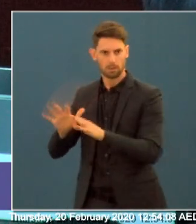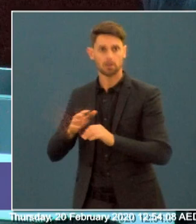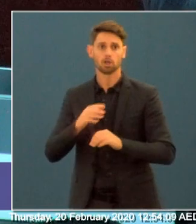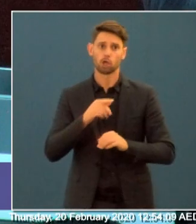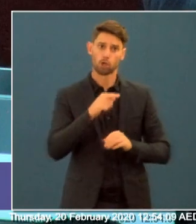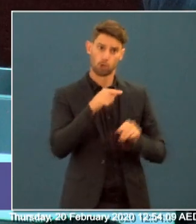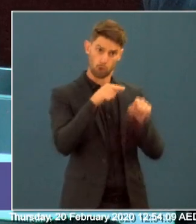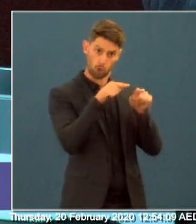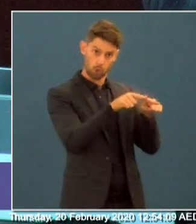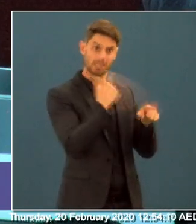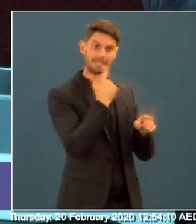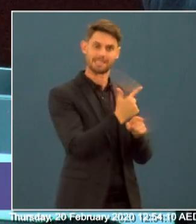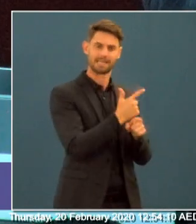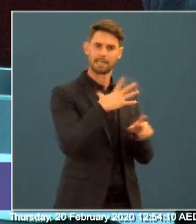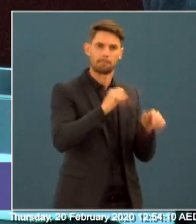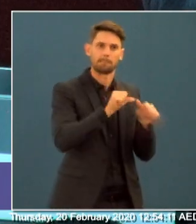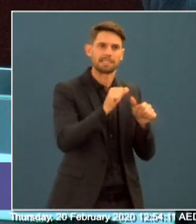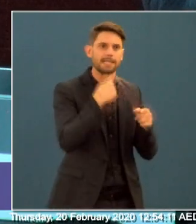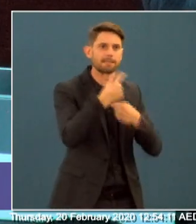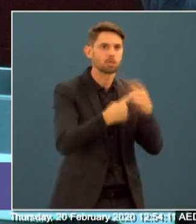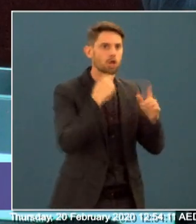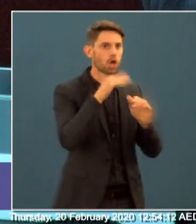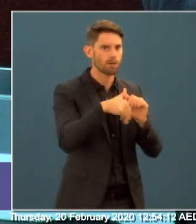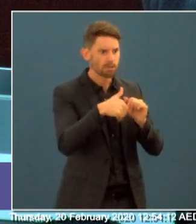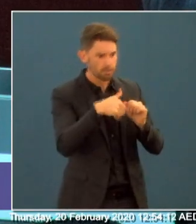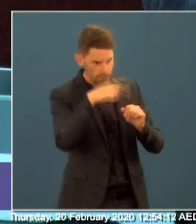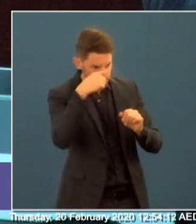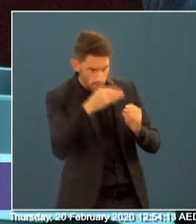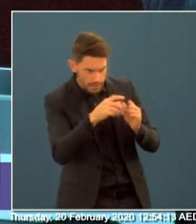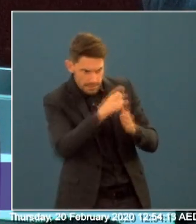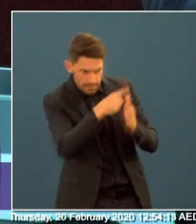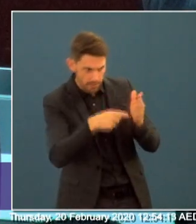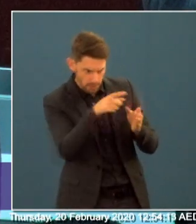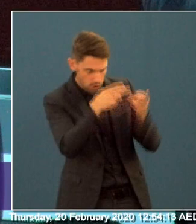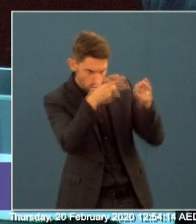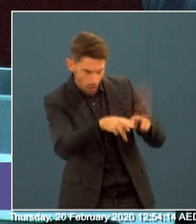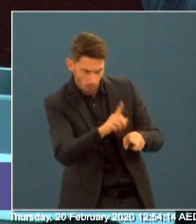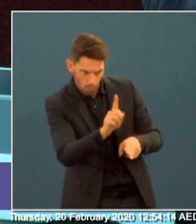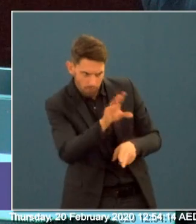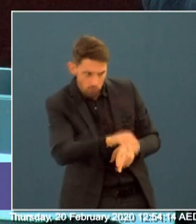coronial system, how do we make sure that we can identify disability